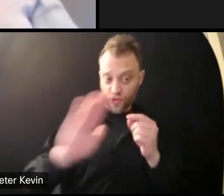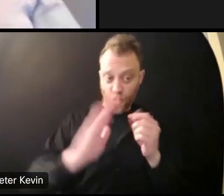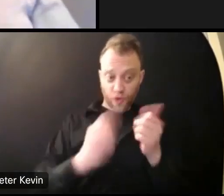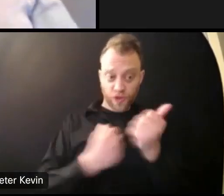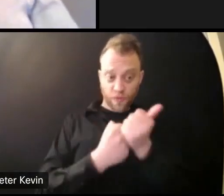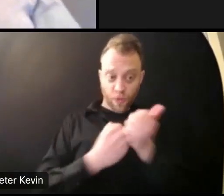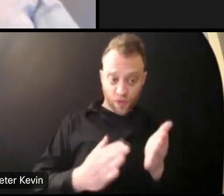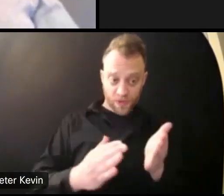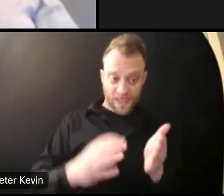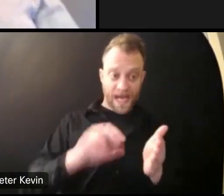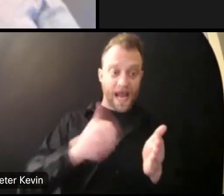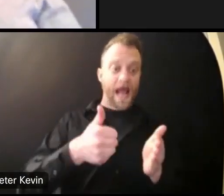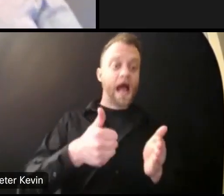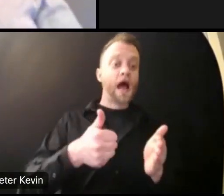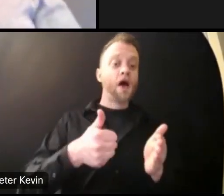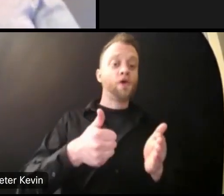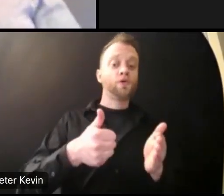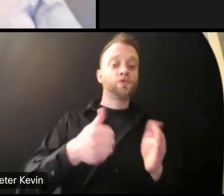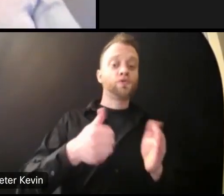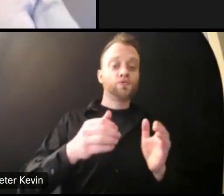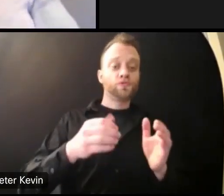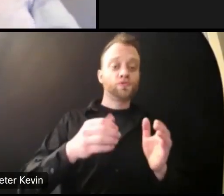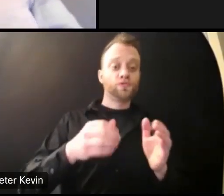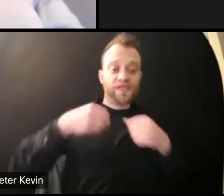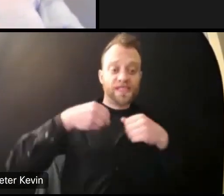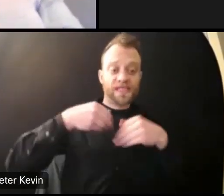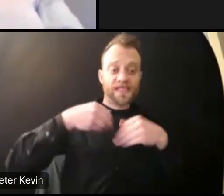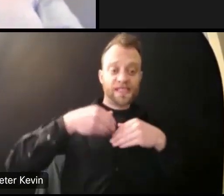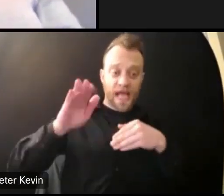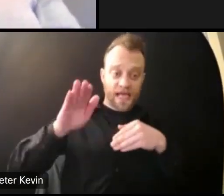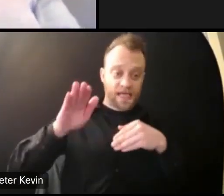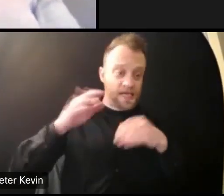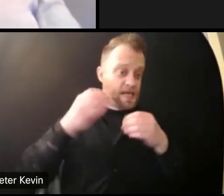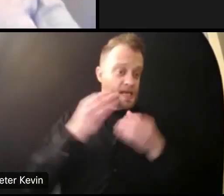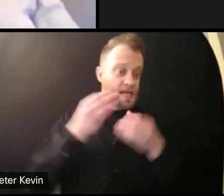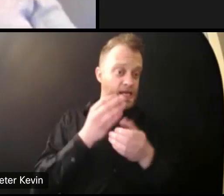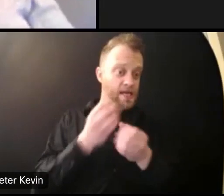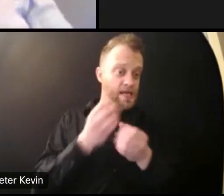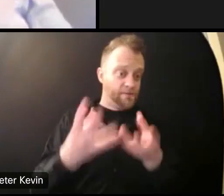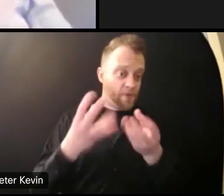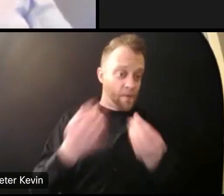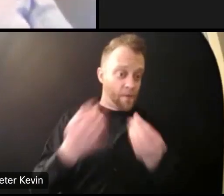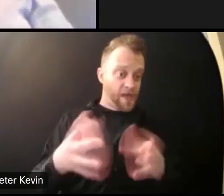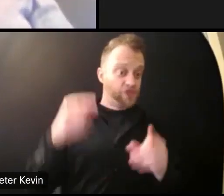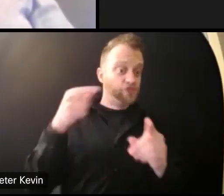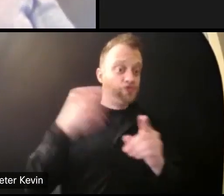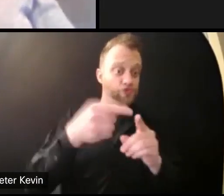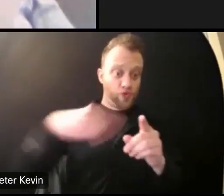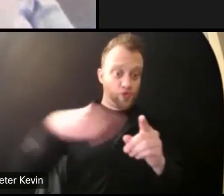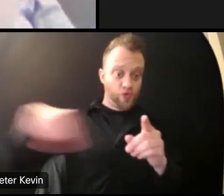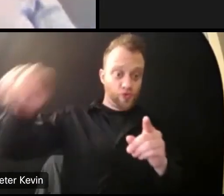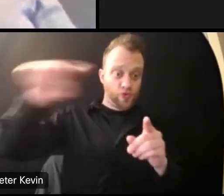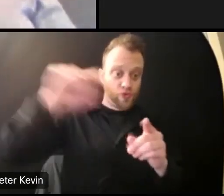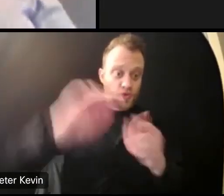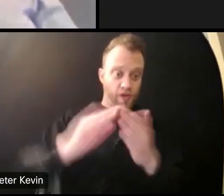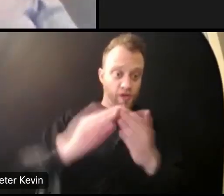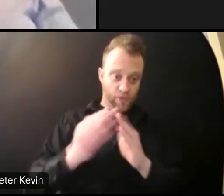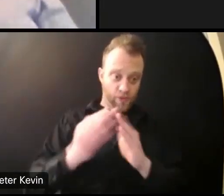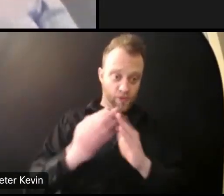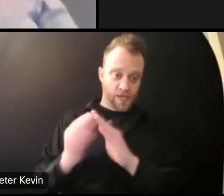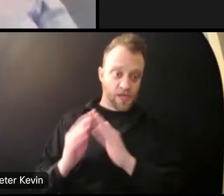to get information to them. You know ... it's easy to send emails to a listserv, but we know